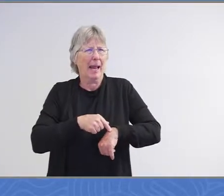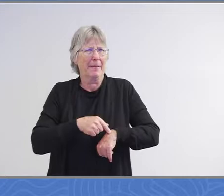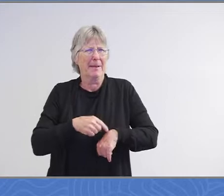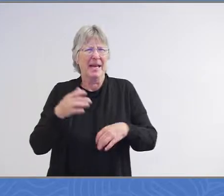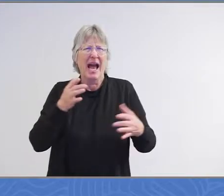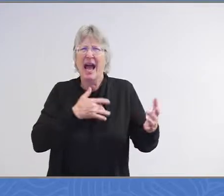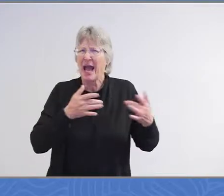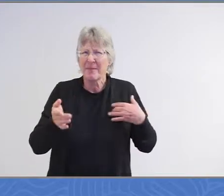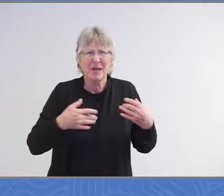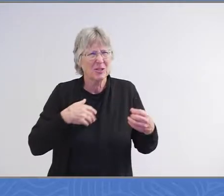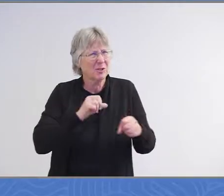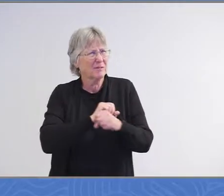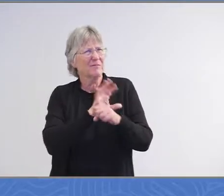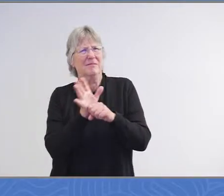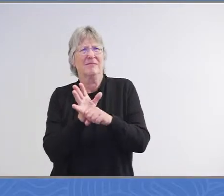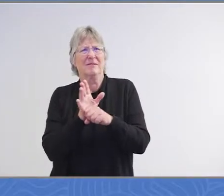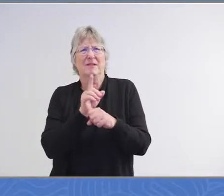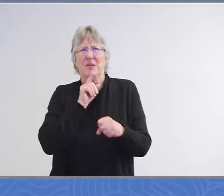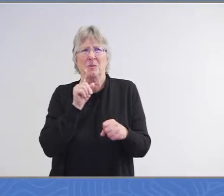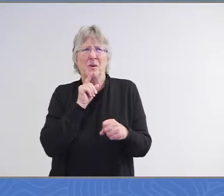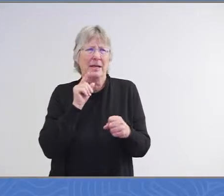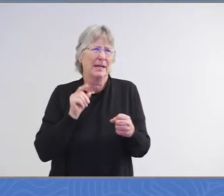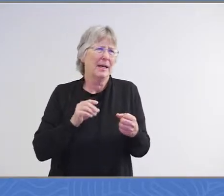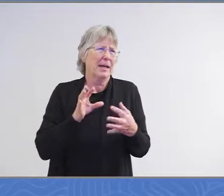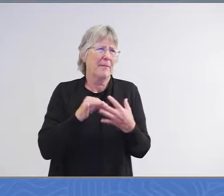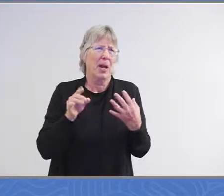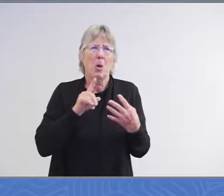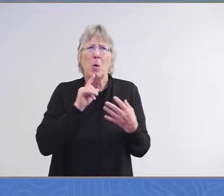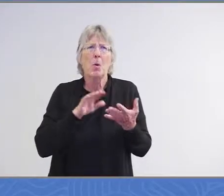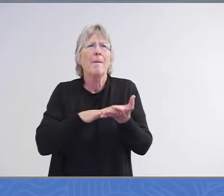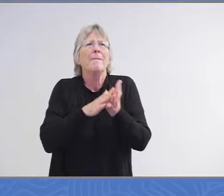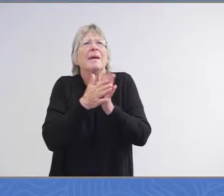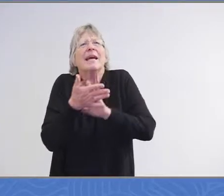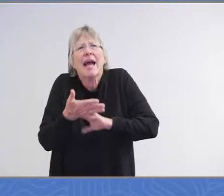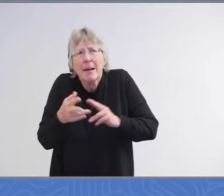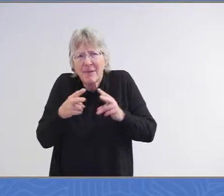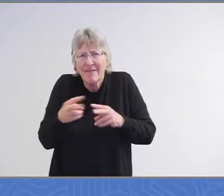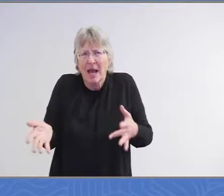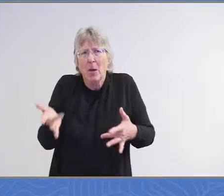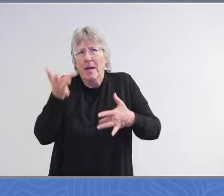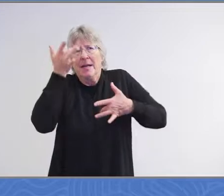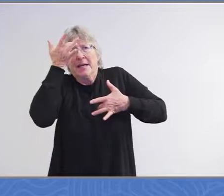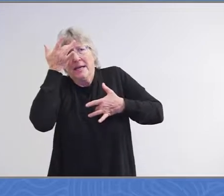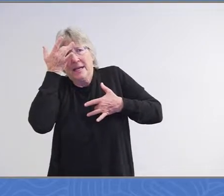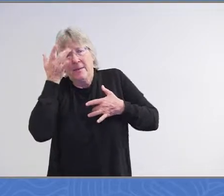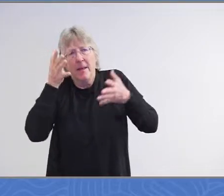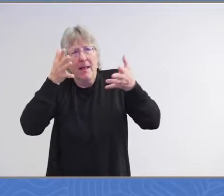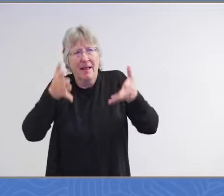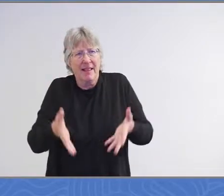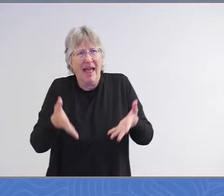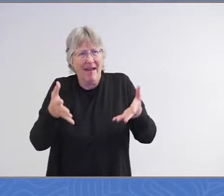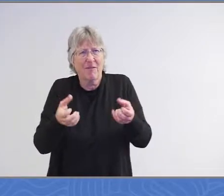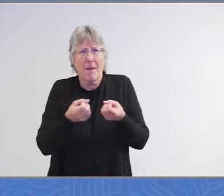has proved to be quite selective in who becomes extremely ill, who is left with lingering problems post recovery,